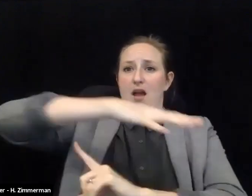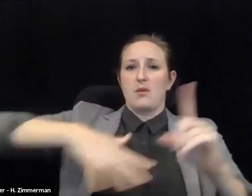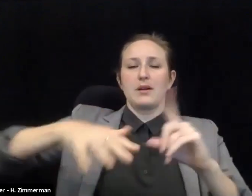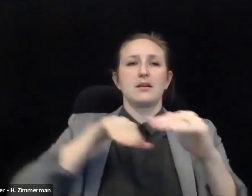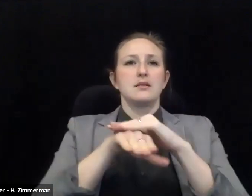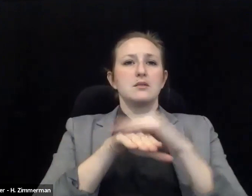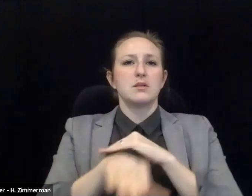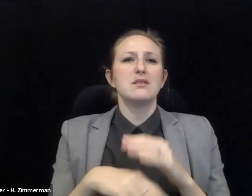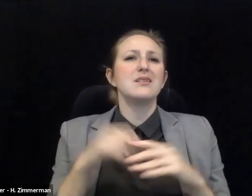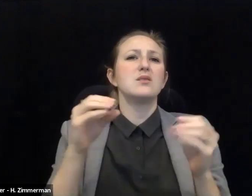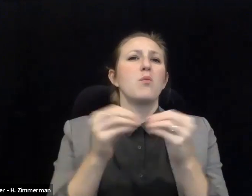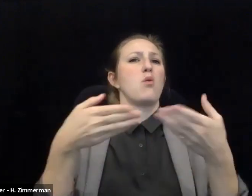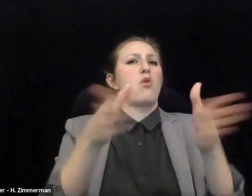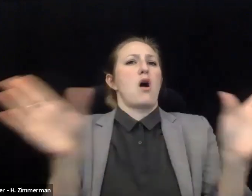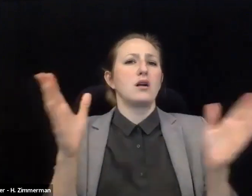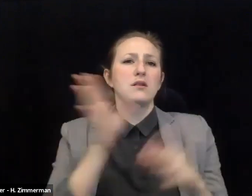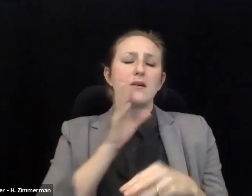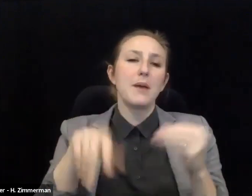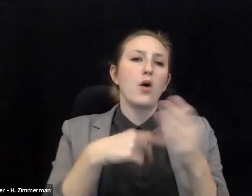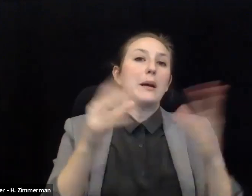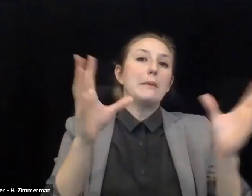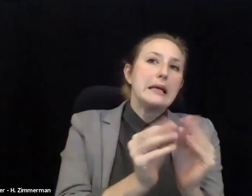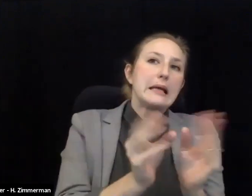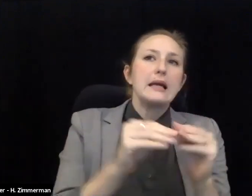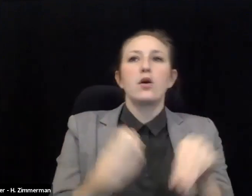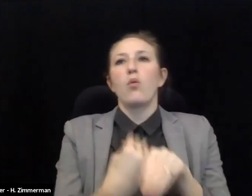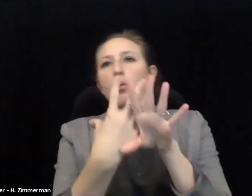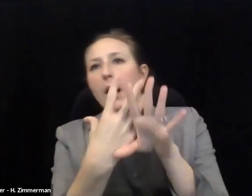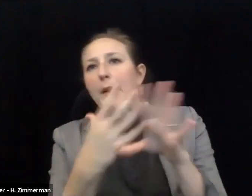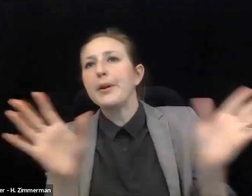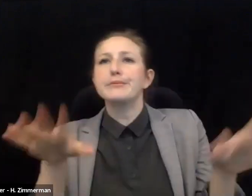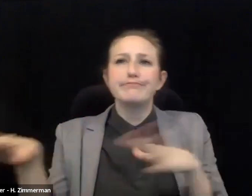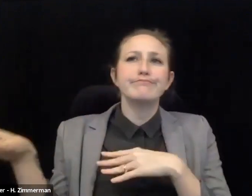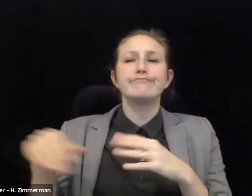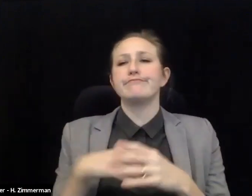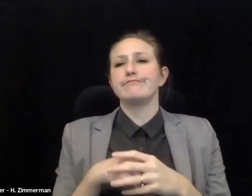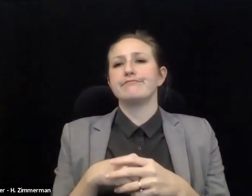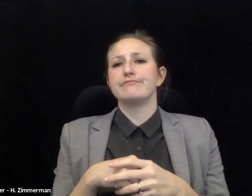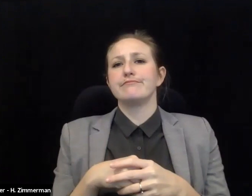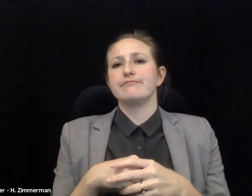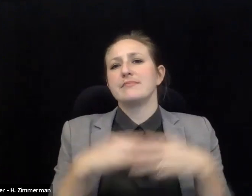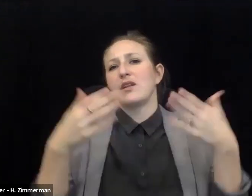in the context of meetings and webinars like this. Variety of broad applications.